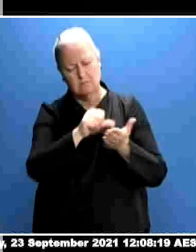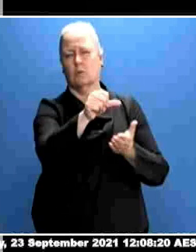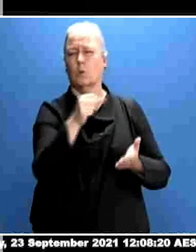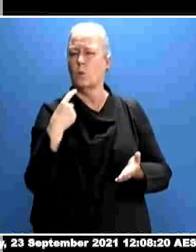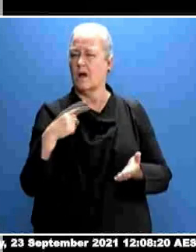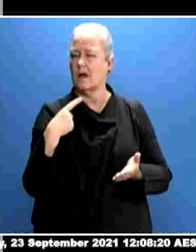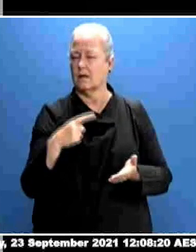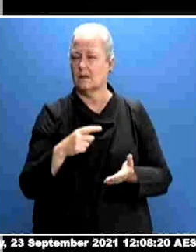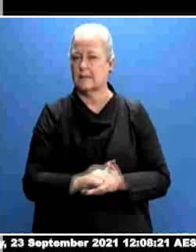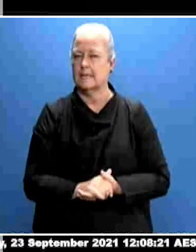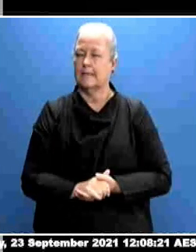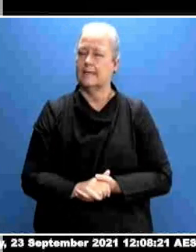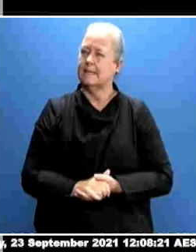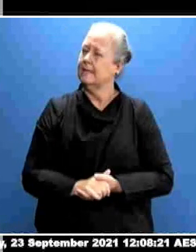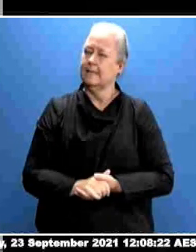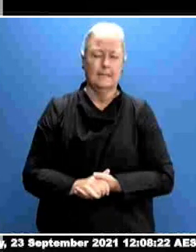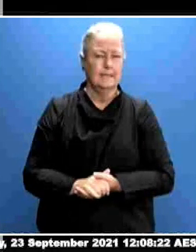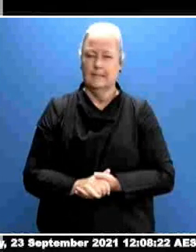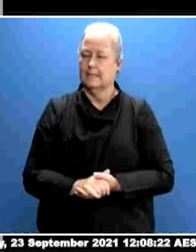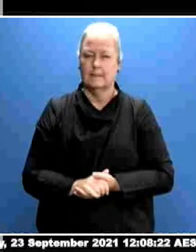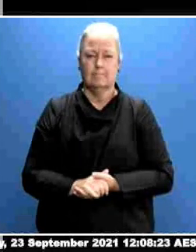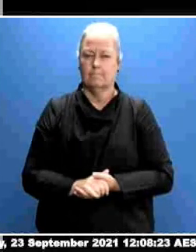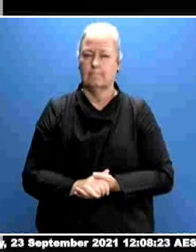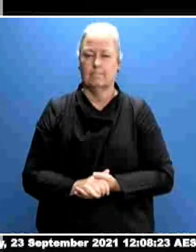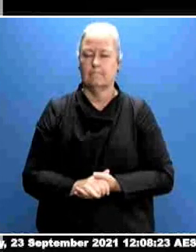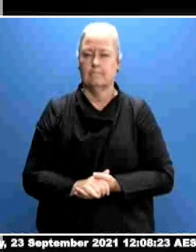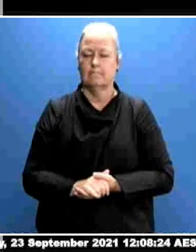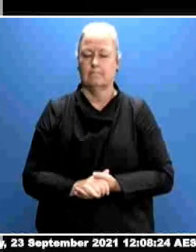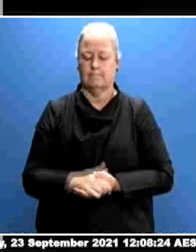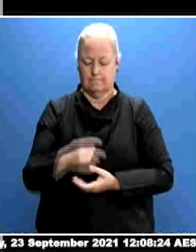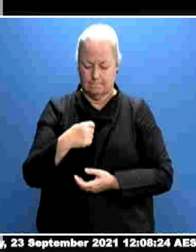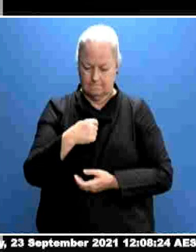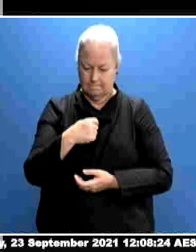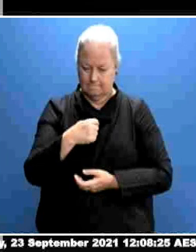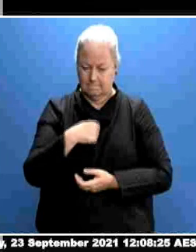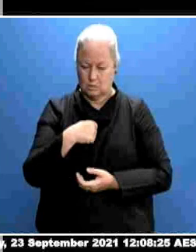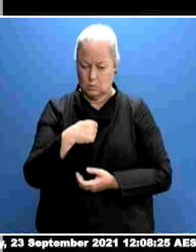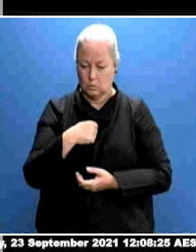I'm not sure specifically of when we were provided the document.